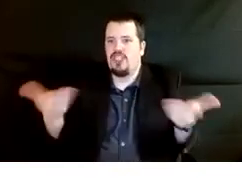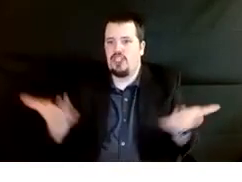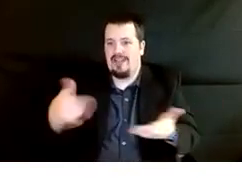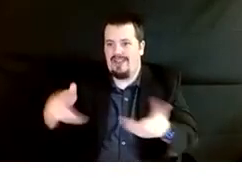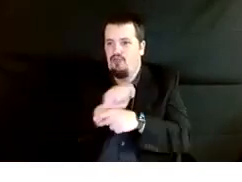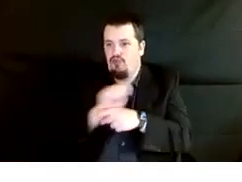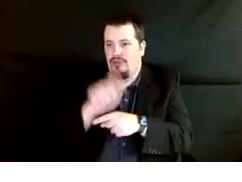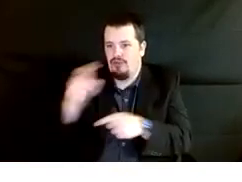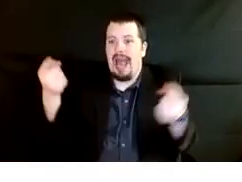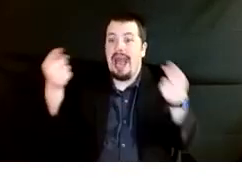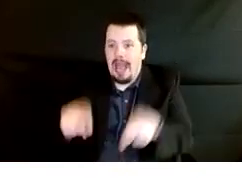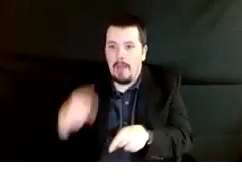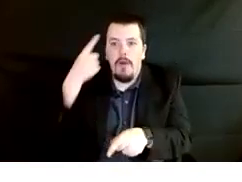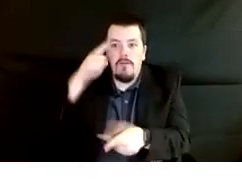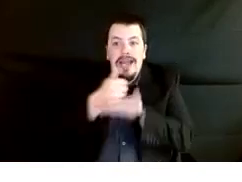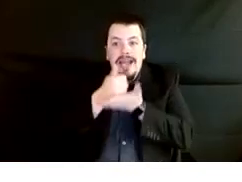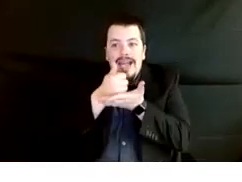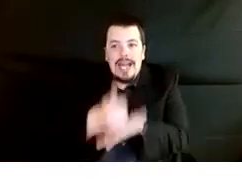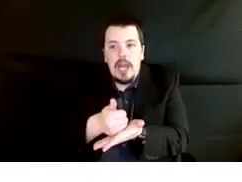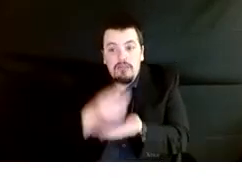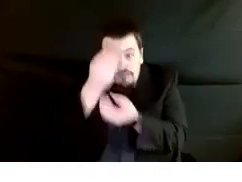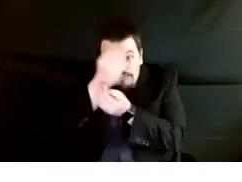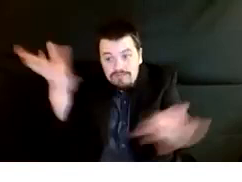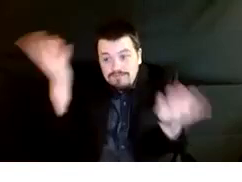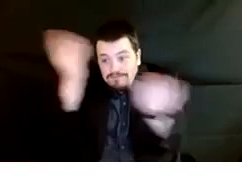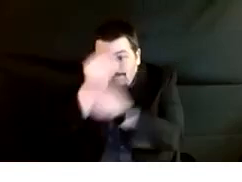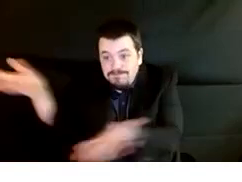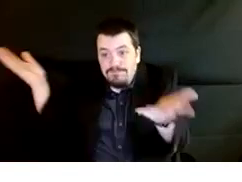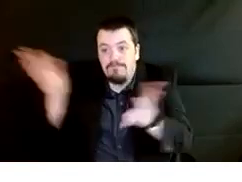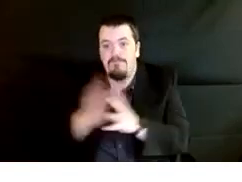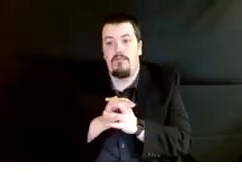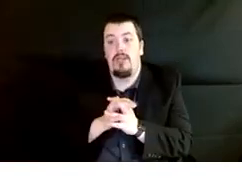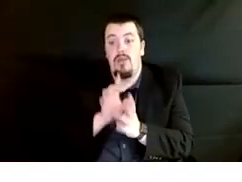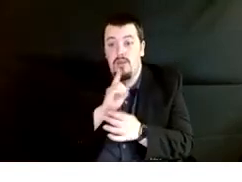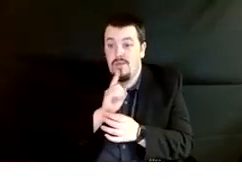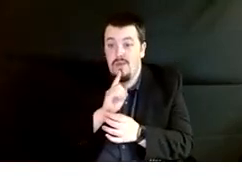to happen to, to help to get the word out um and it certainly isn't going to be the last training